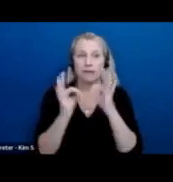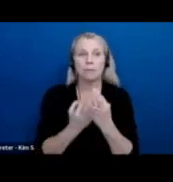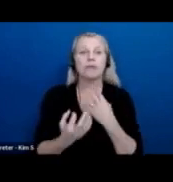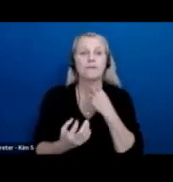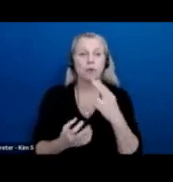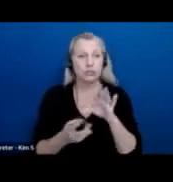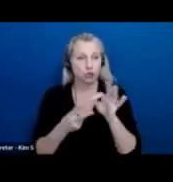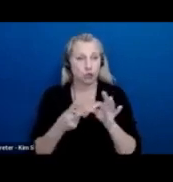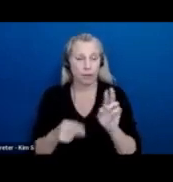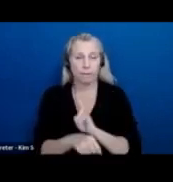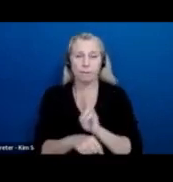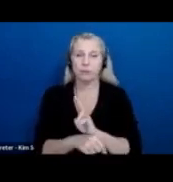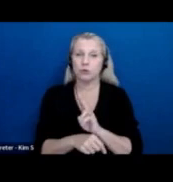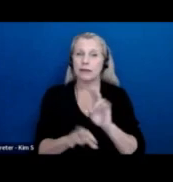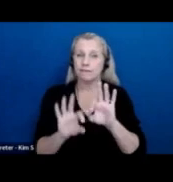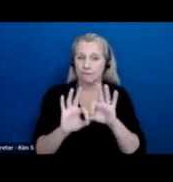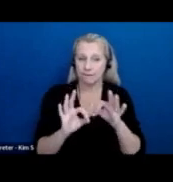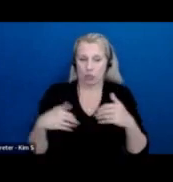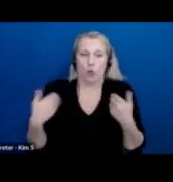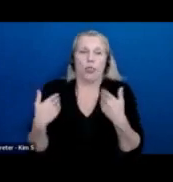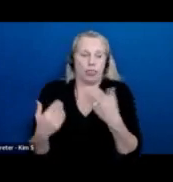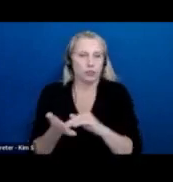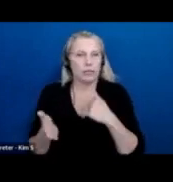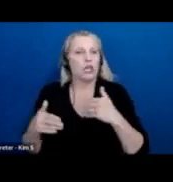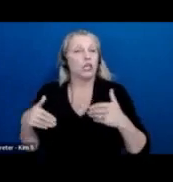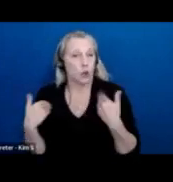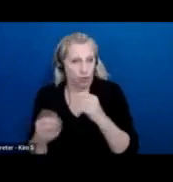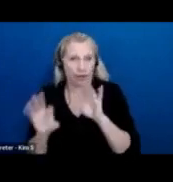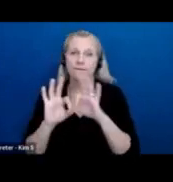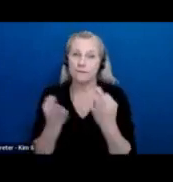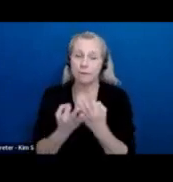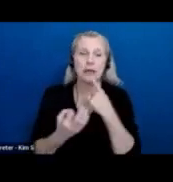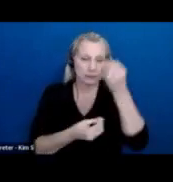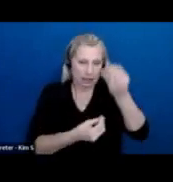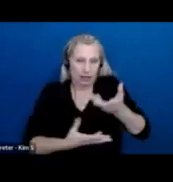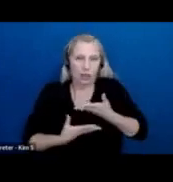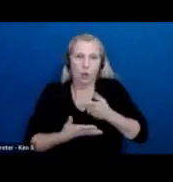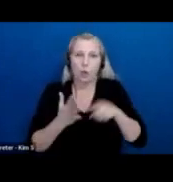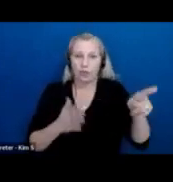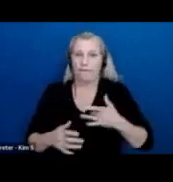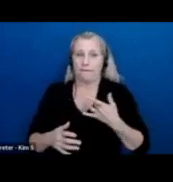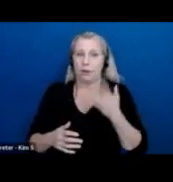youth and family tell us what they believe would be most helpful. And then the care